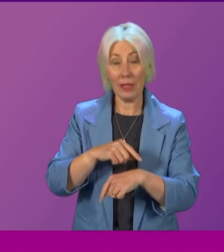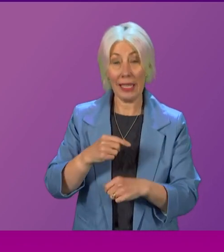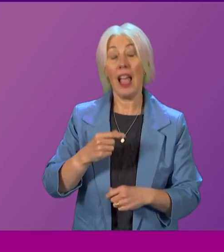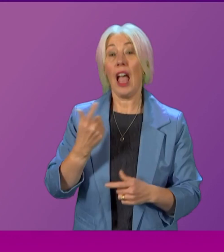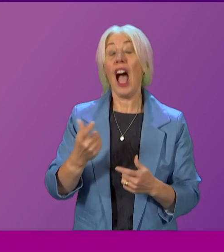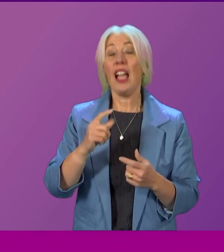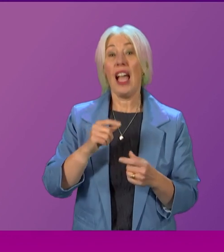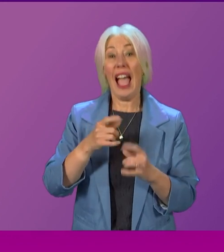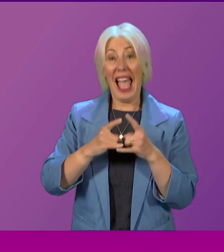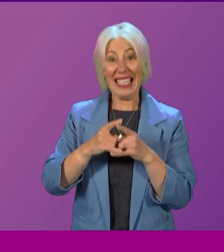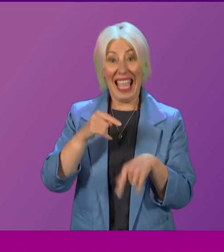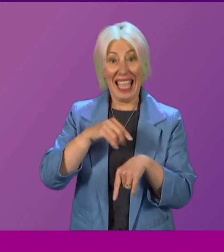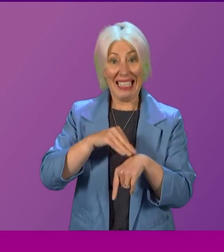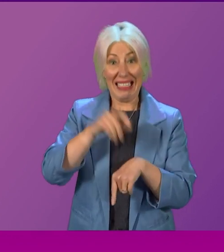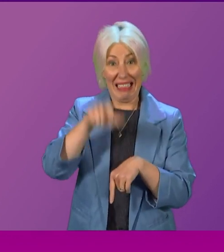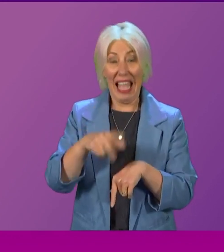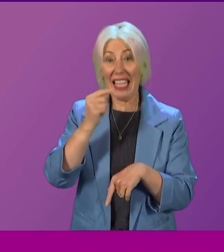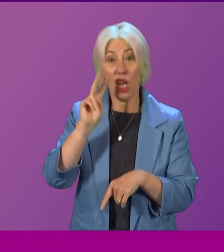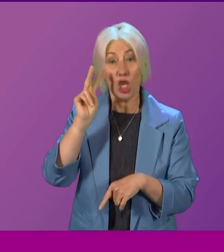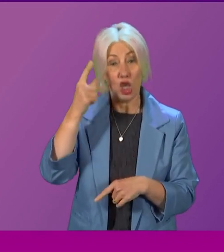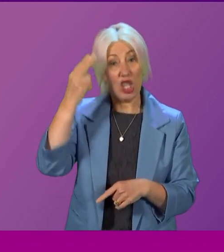If sex offenders can change their name so easily, and for the reasons that they want